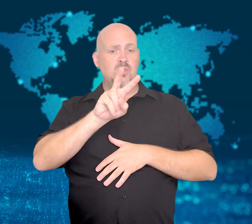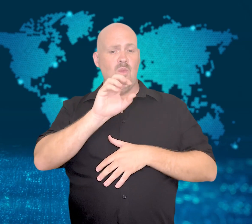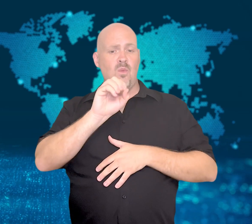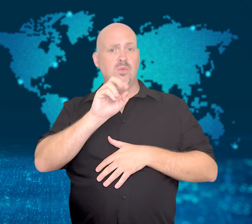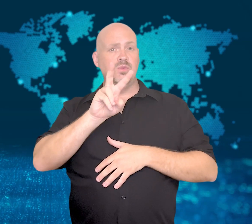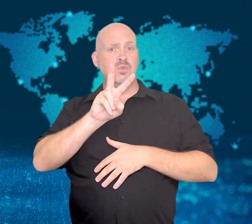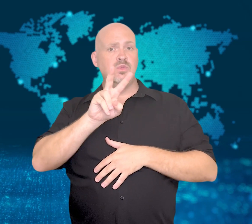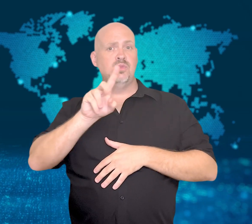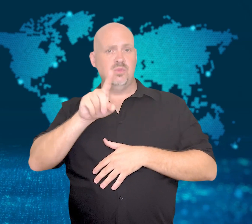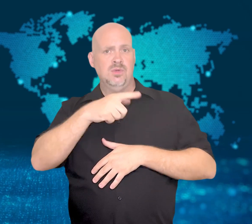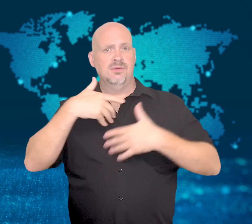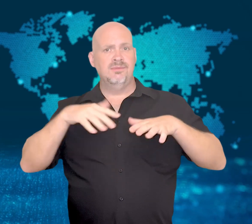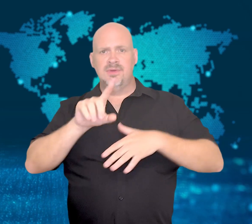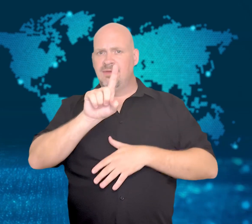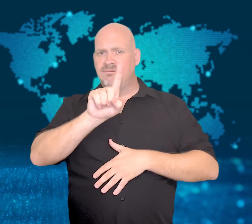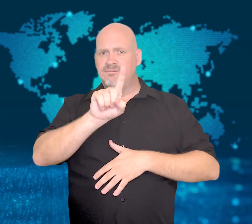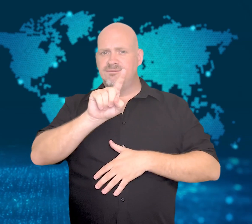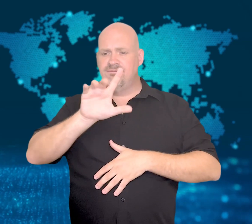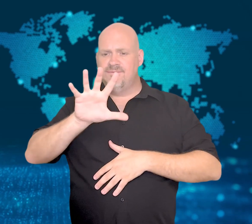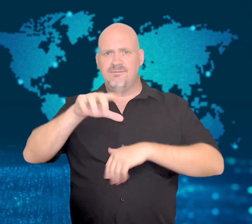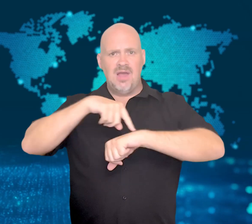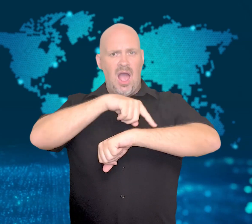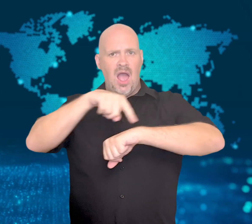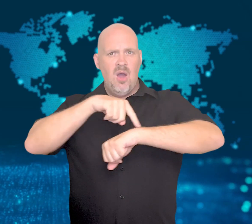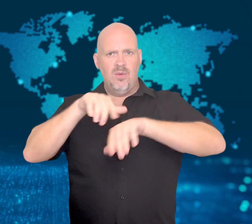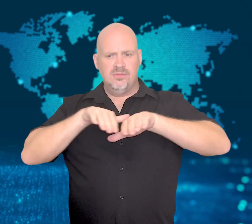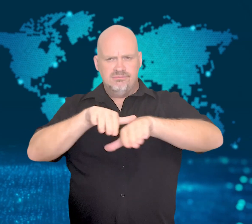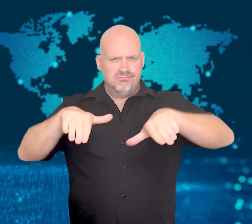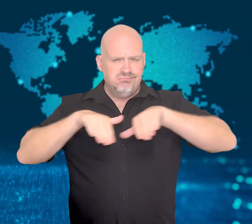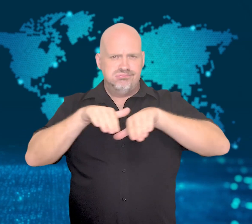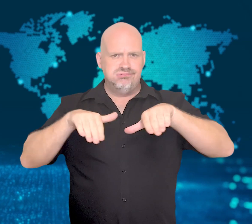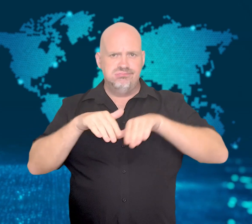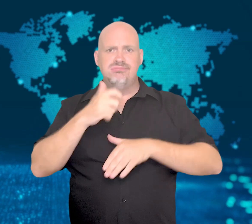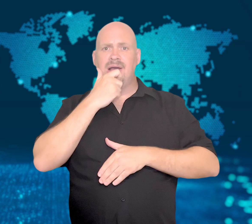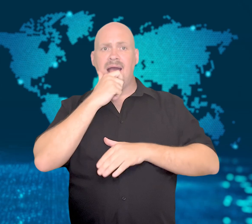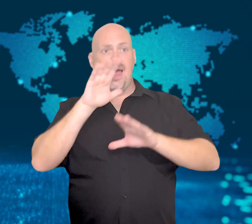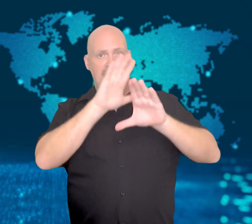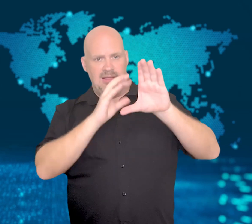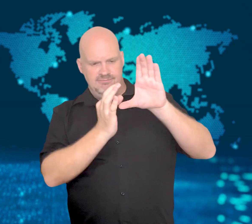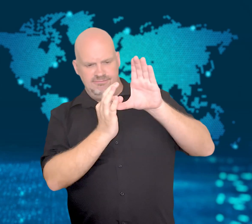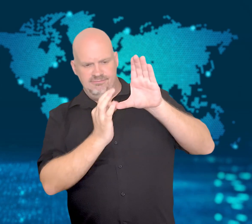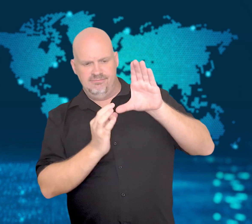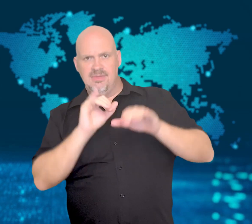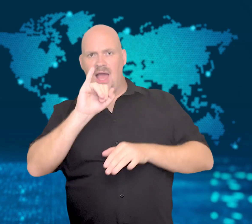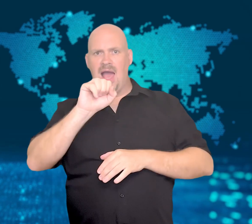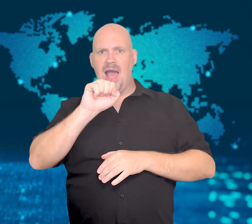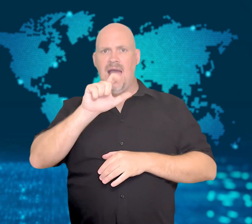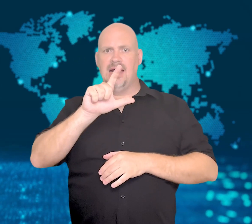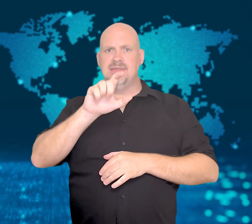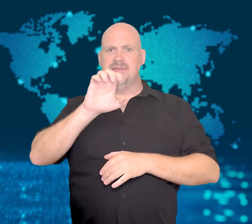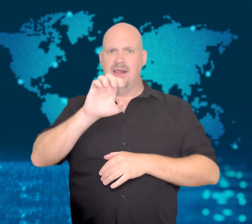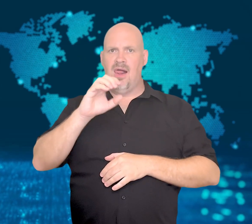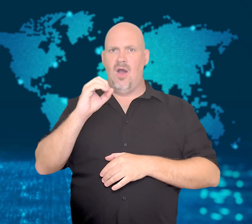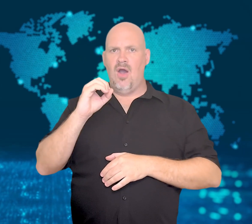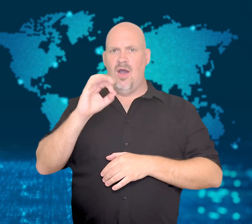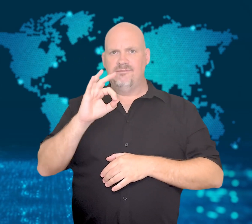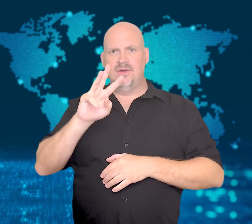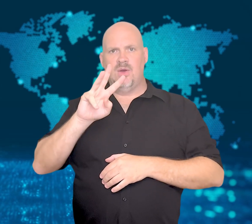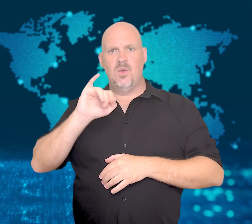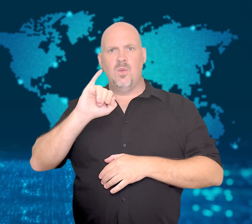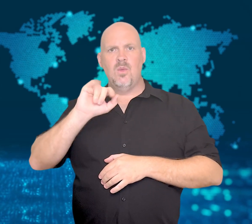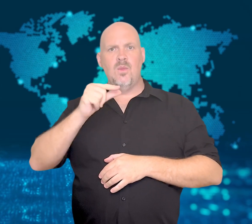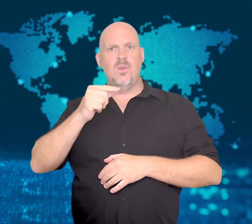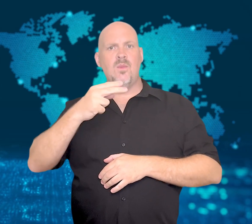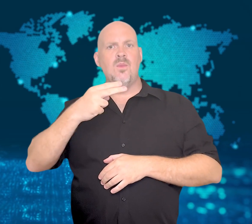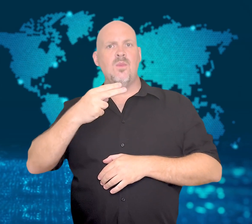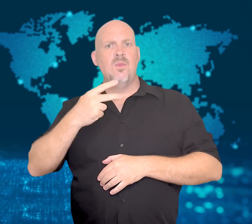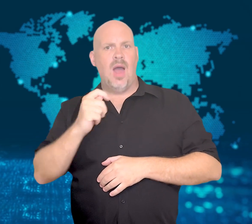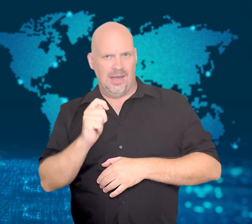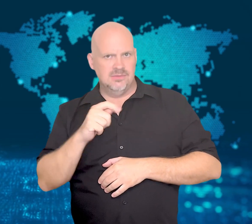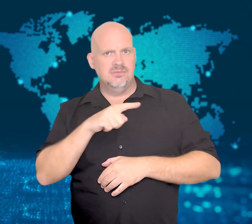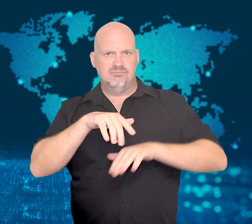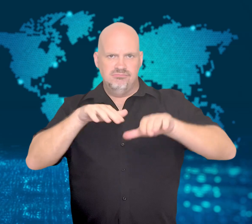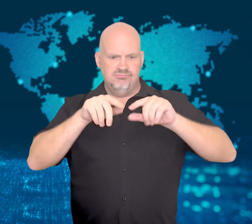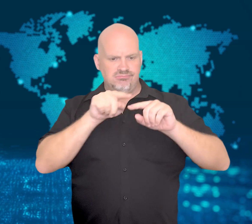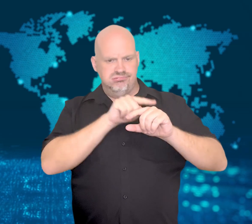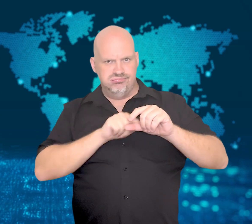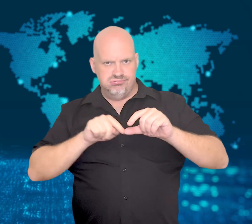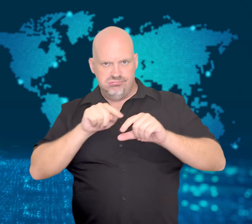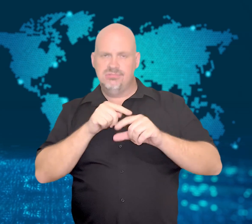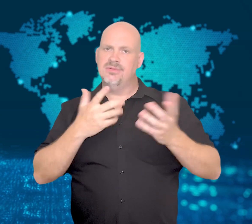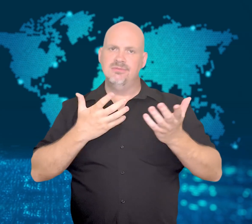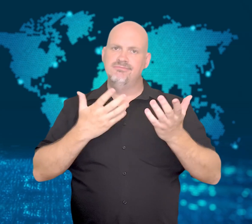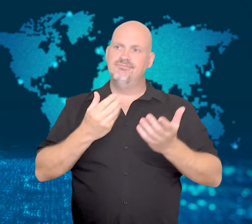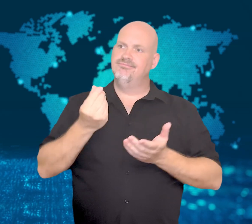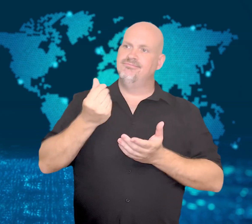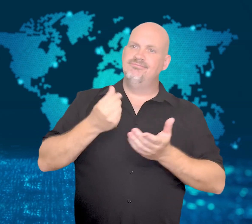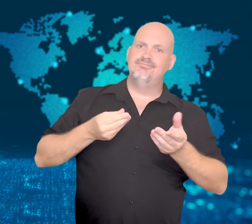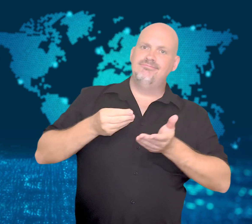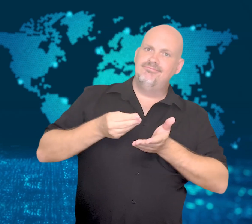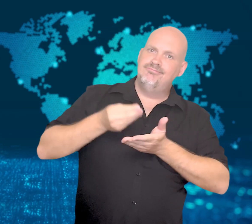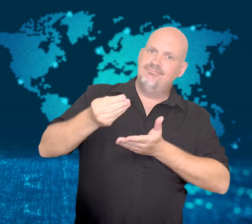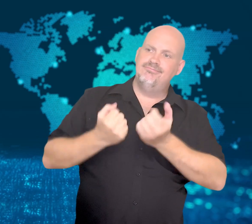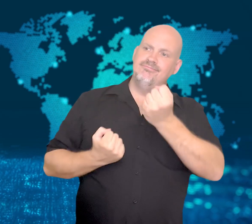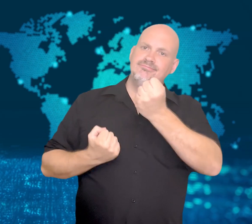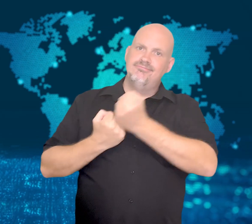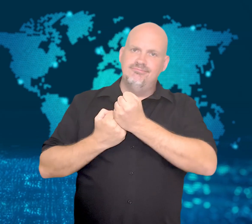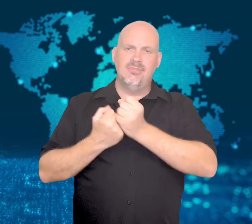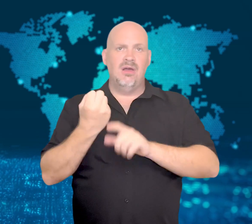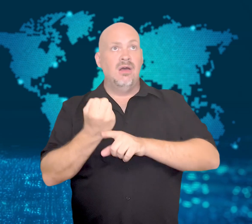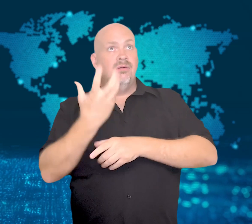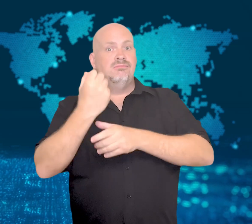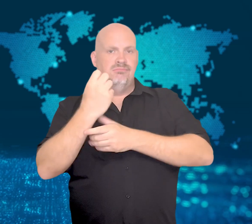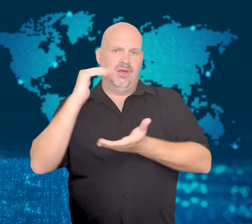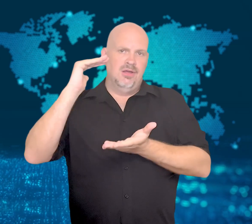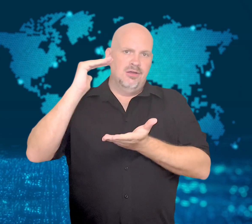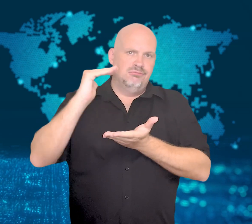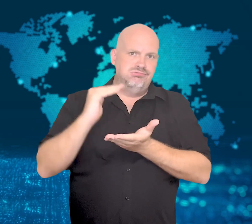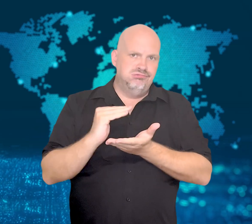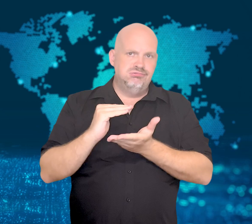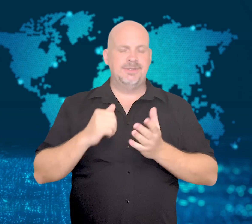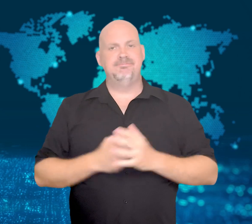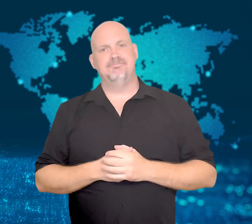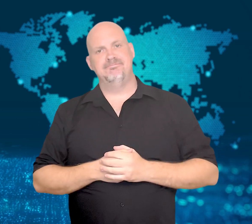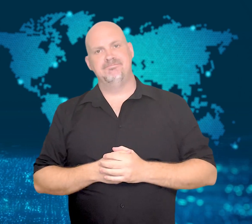he completed a 15-hour swim around the Isle of Wight for a marine pollution charity.